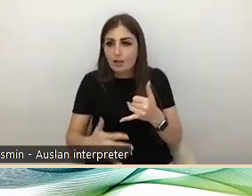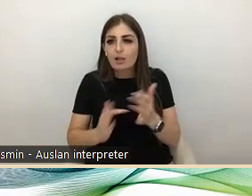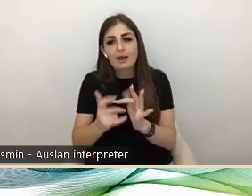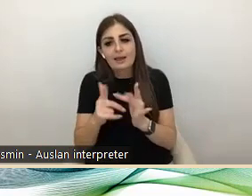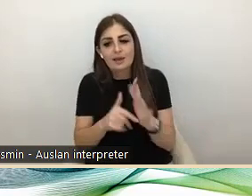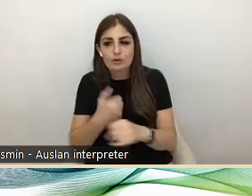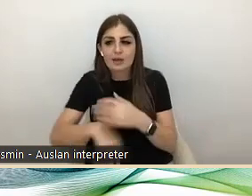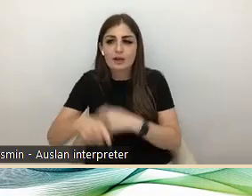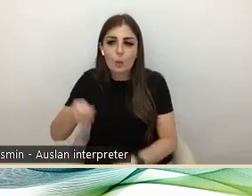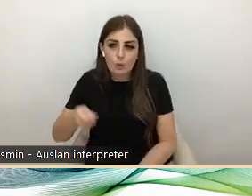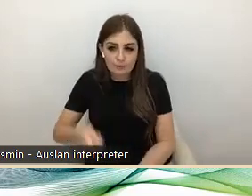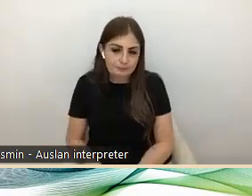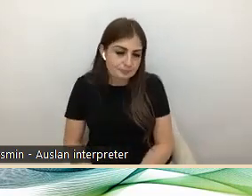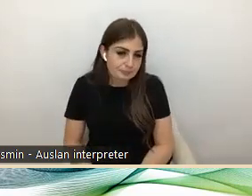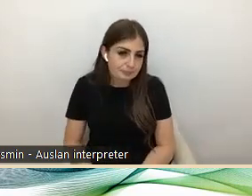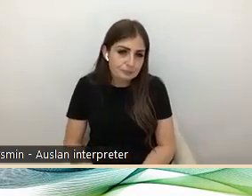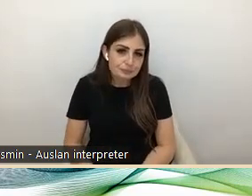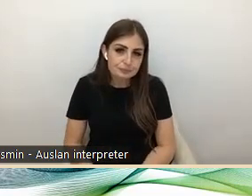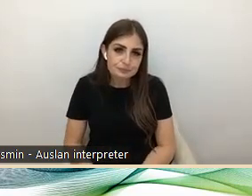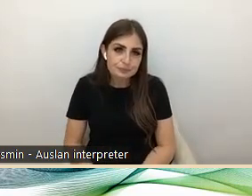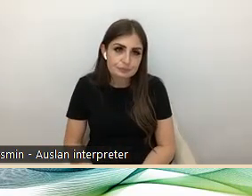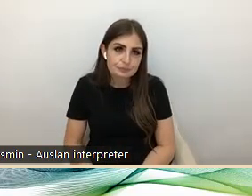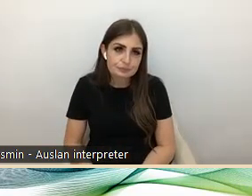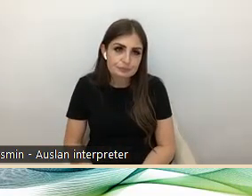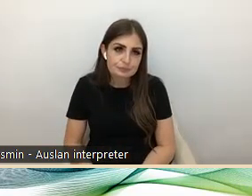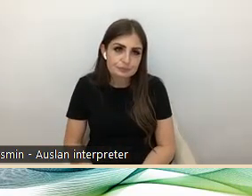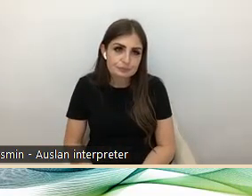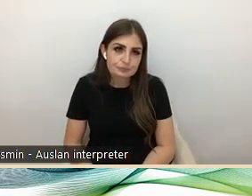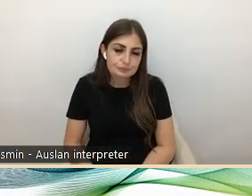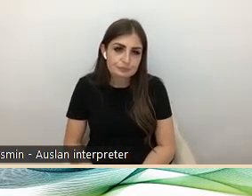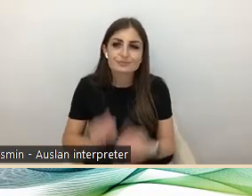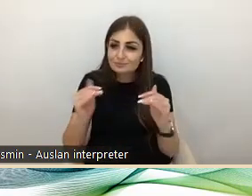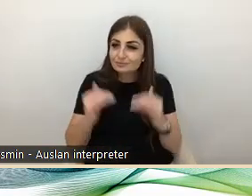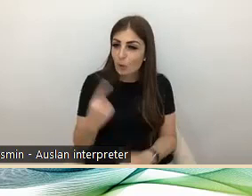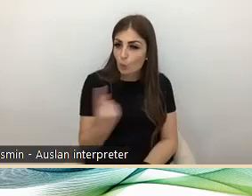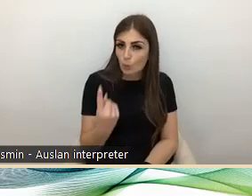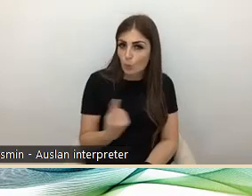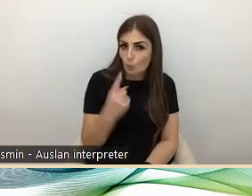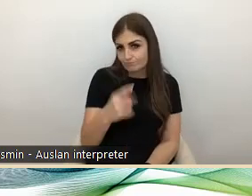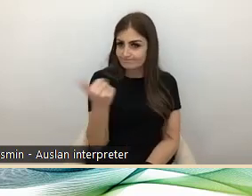All right, who are the experts?